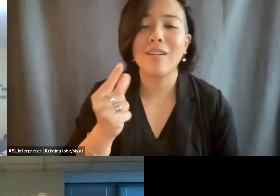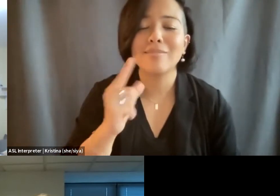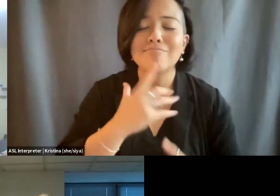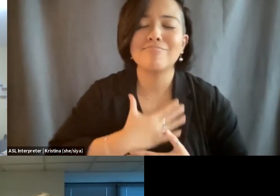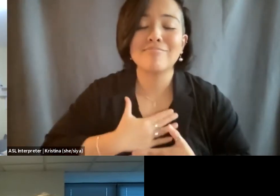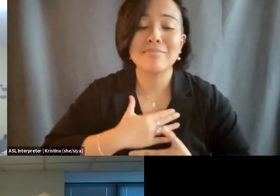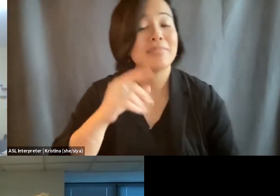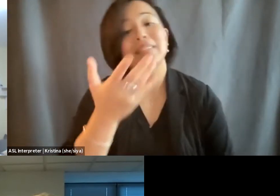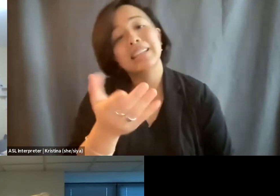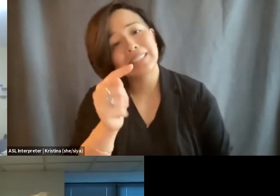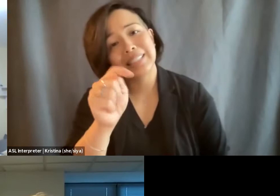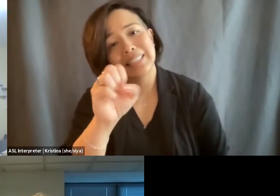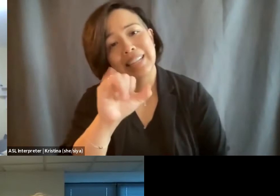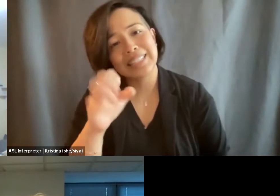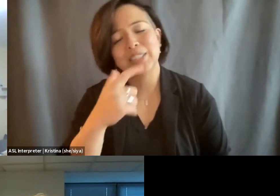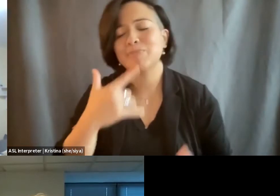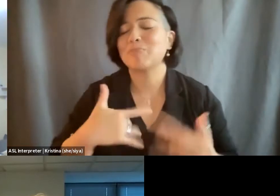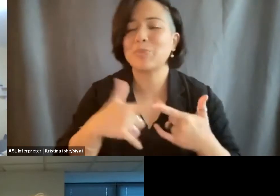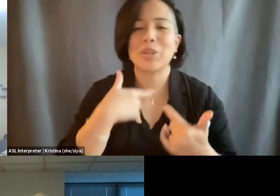Tessie, we are just so happy to have you join us today.